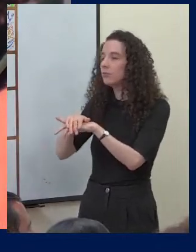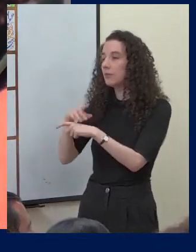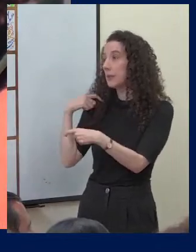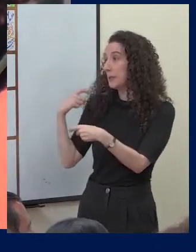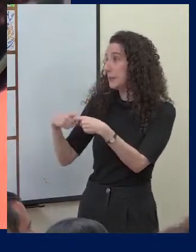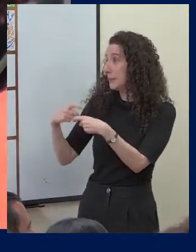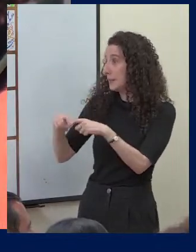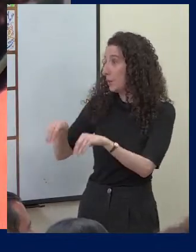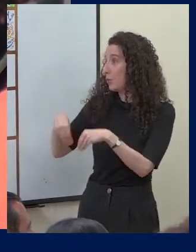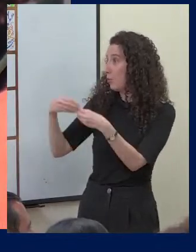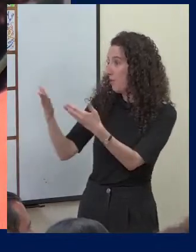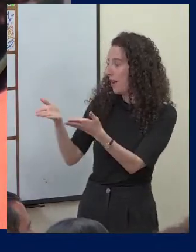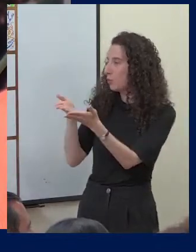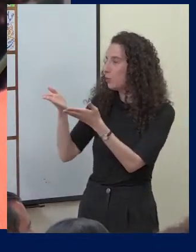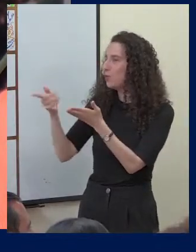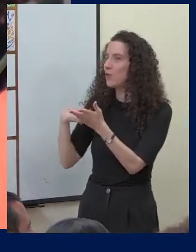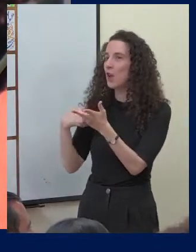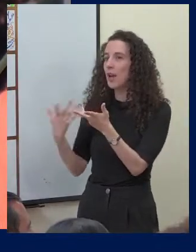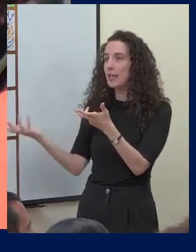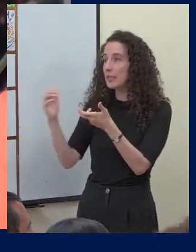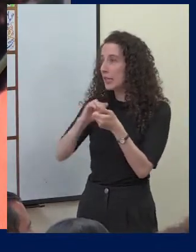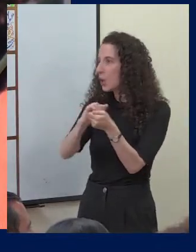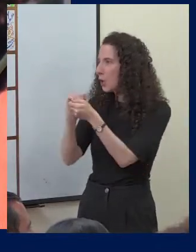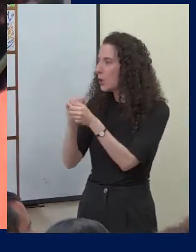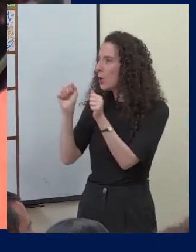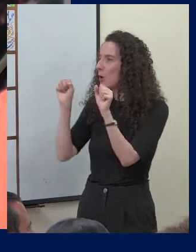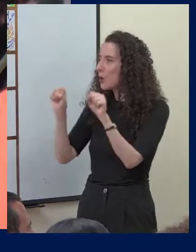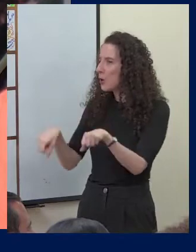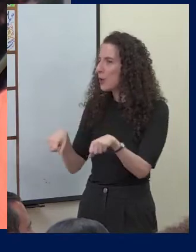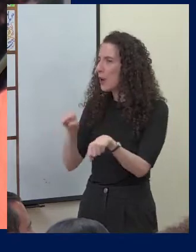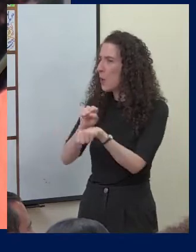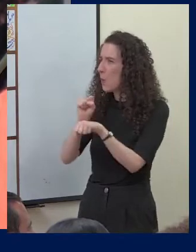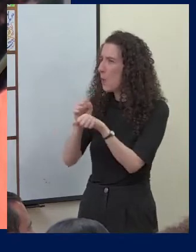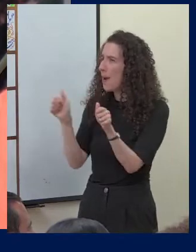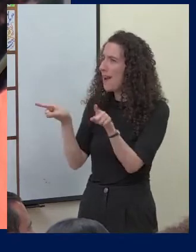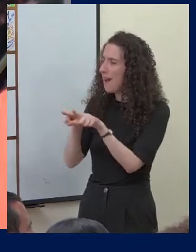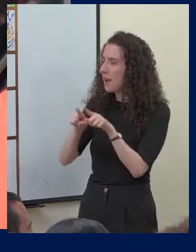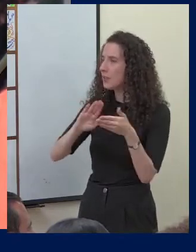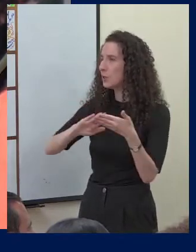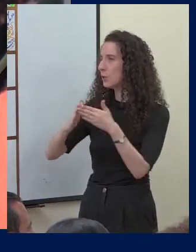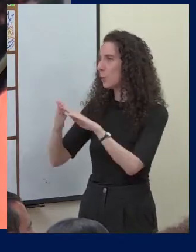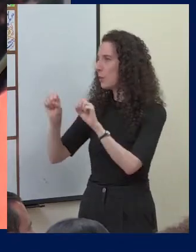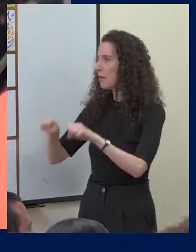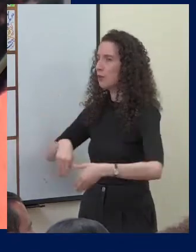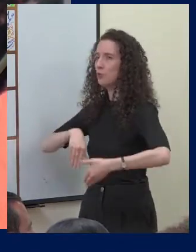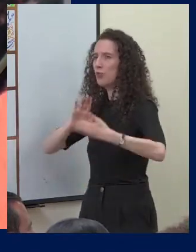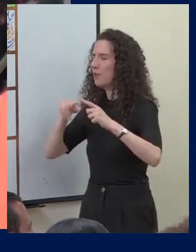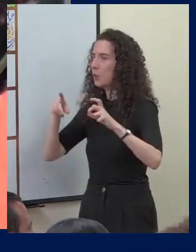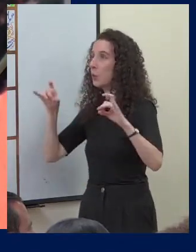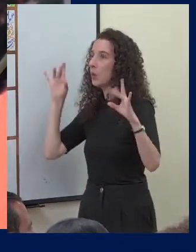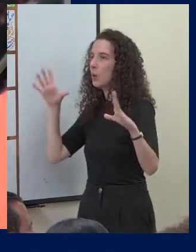Together we can work as a community to address this huge problem within the Latino and Spanish-speaking